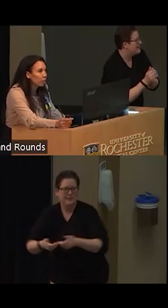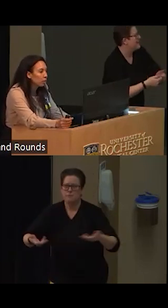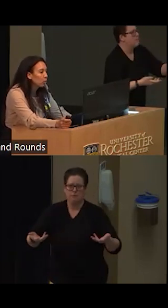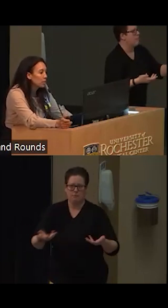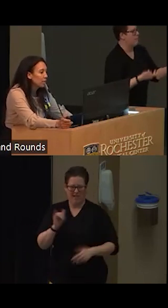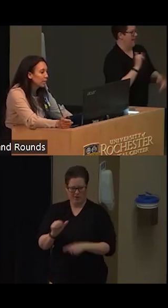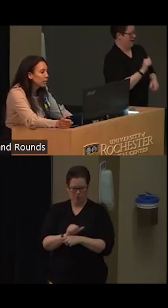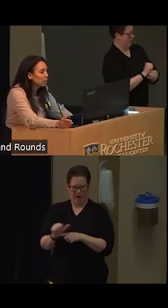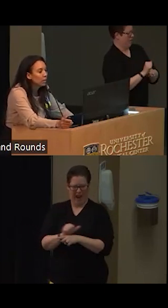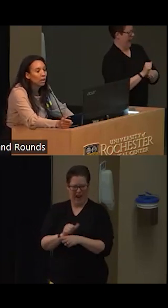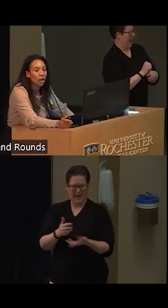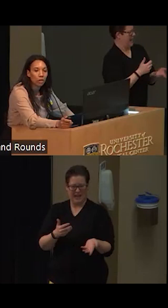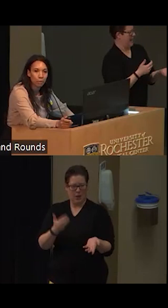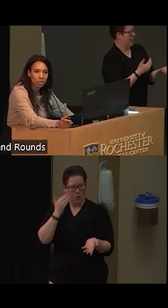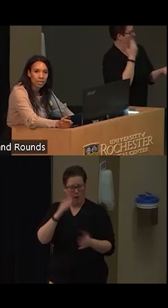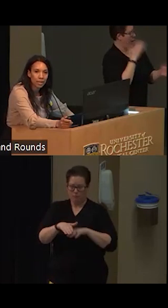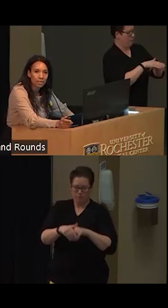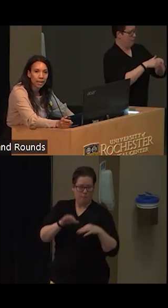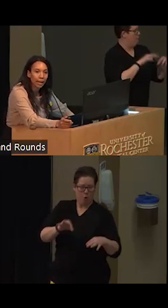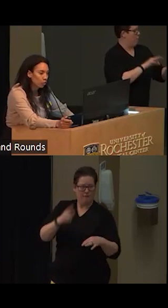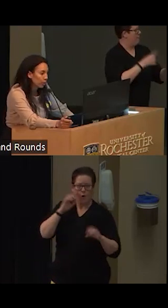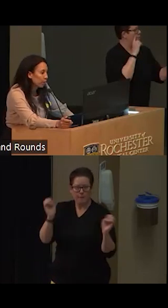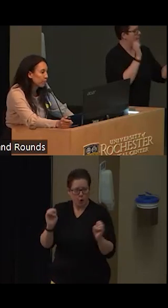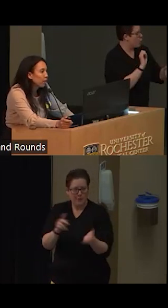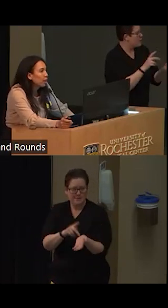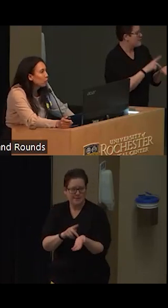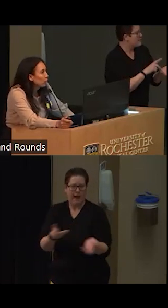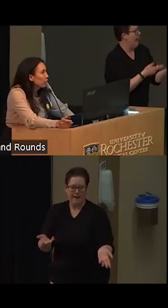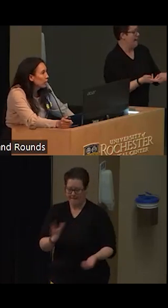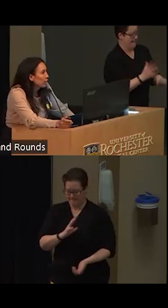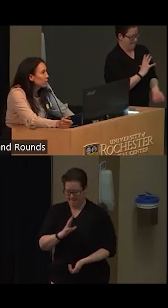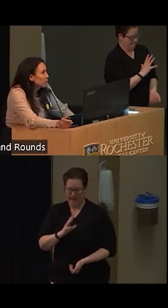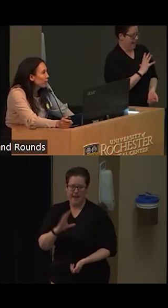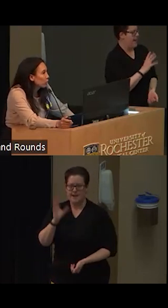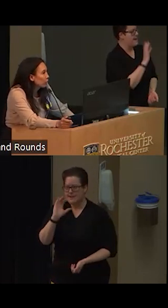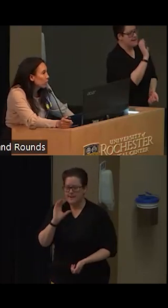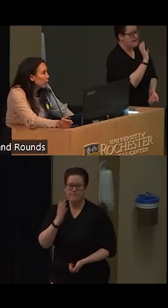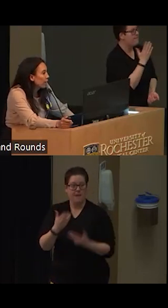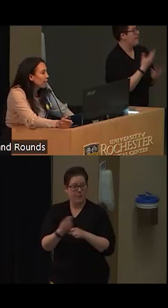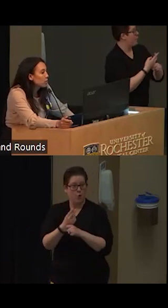we knew was ideal for emergency psychiatry so we looked at the experiential framework and